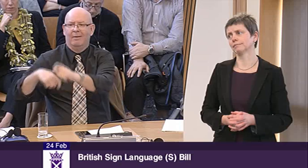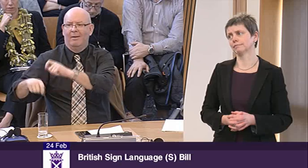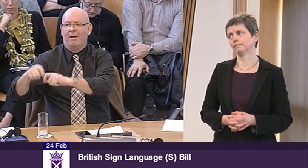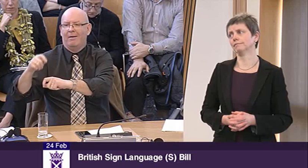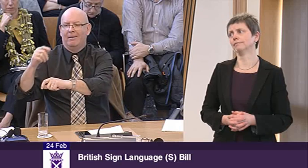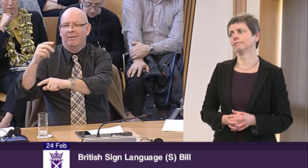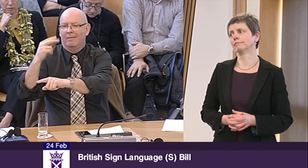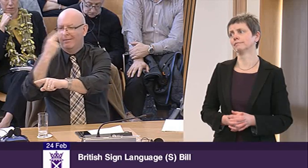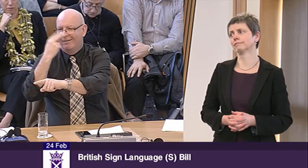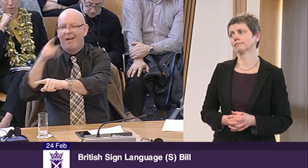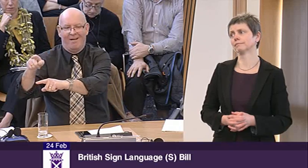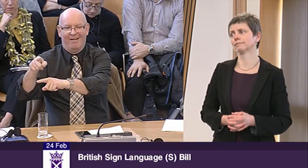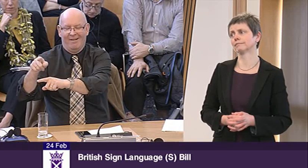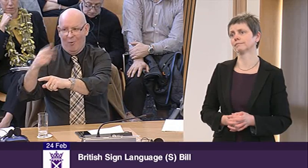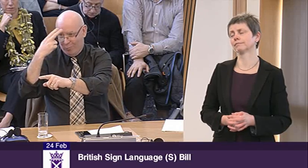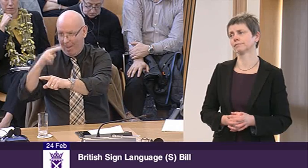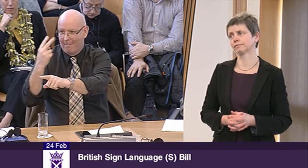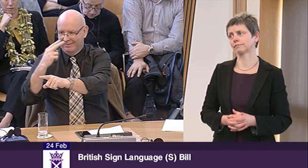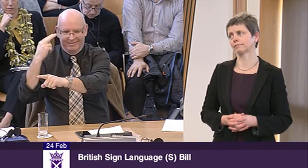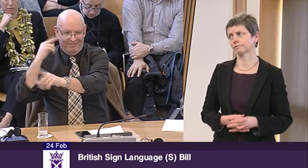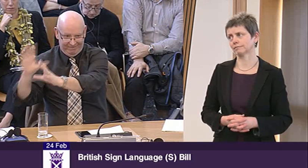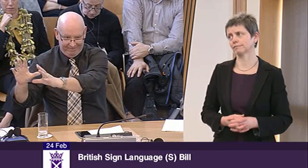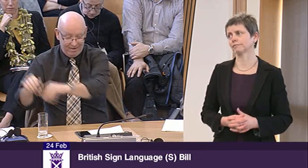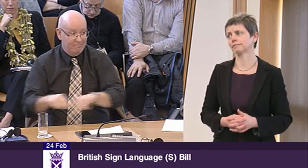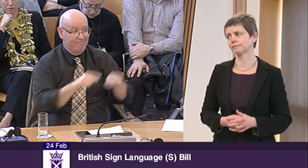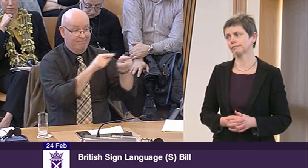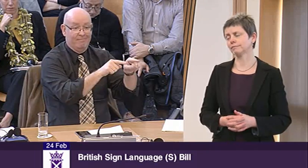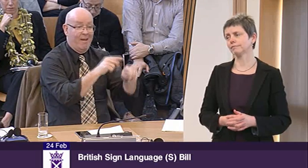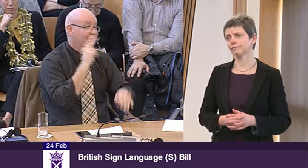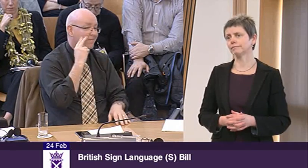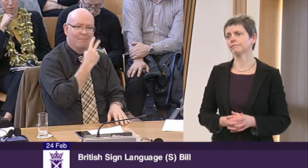panel said, grew up with English and then lost their hearing. Those two groups are very